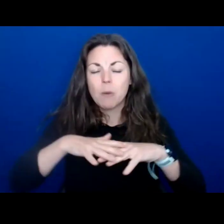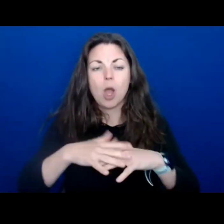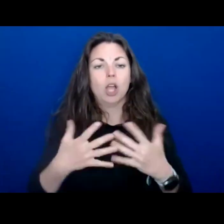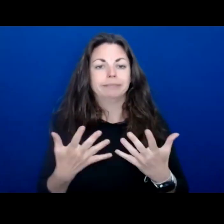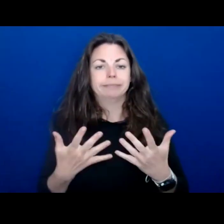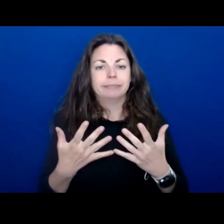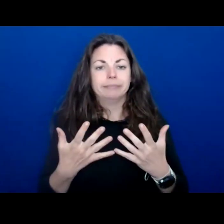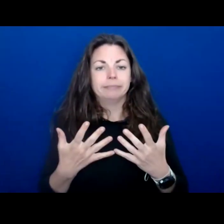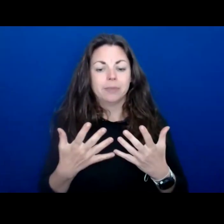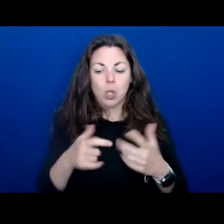student society.